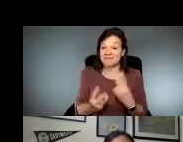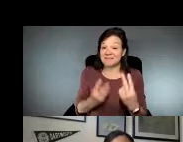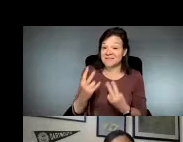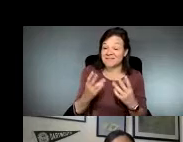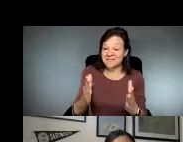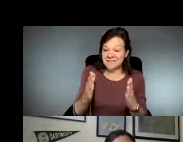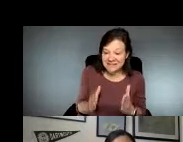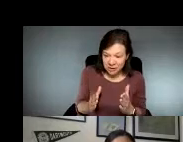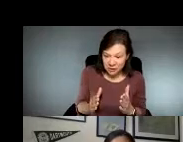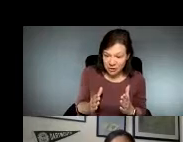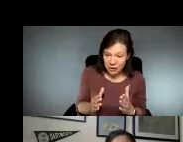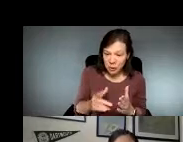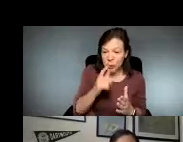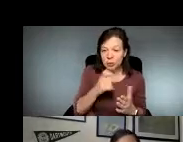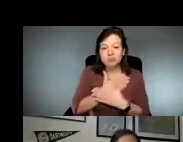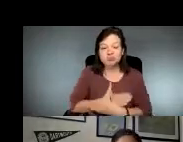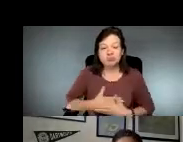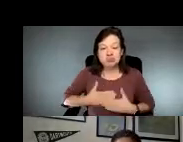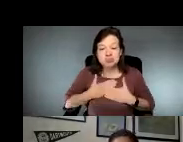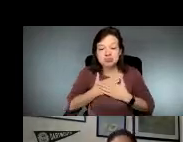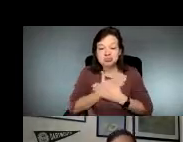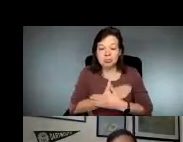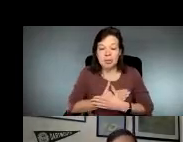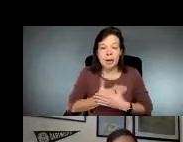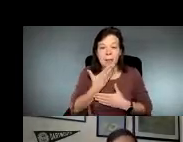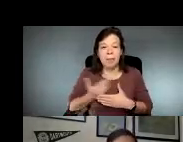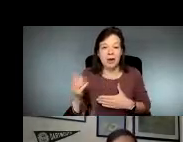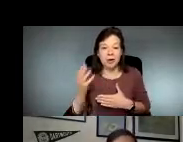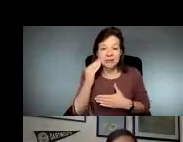who is able to enjoy a deeper experience because of access efforts.